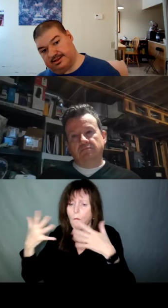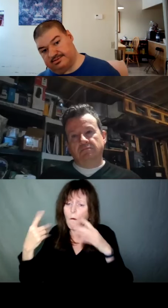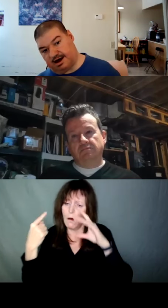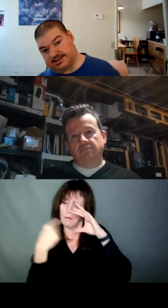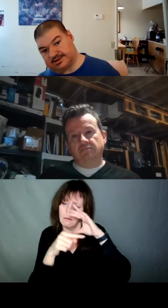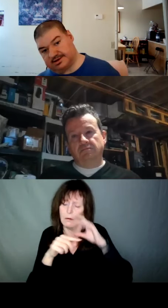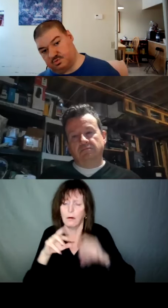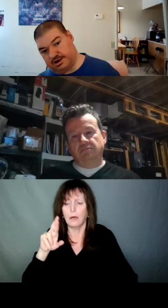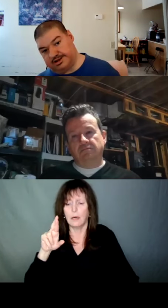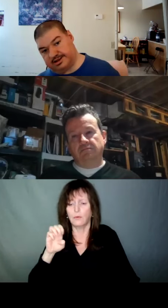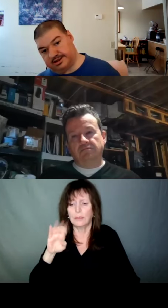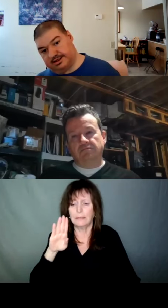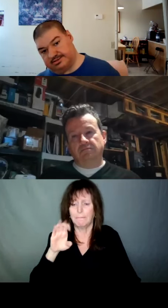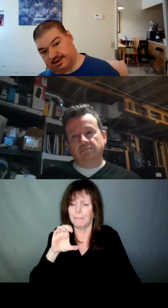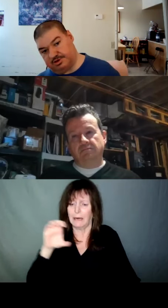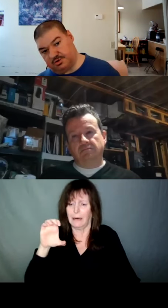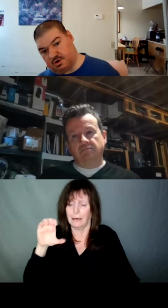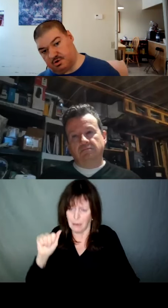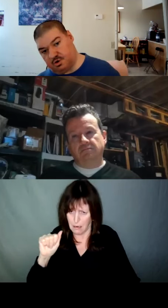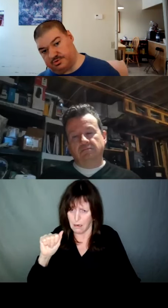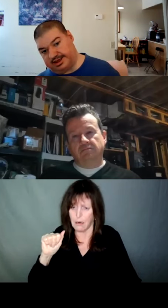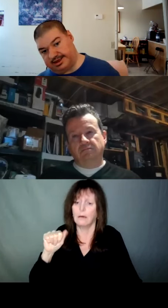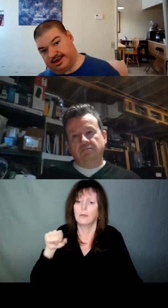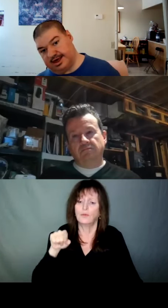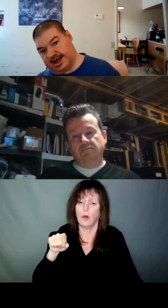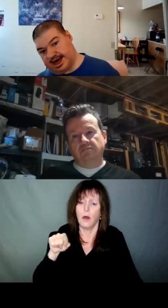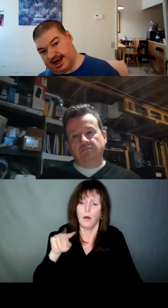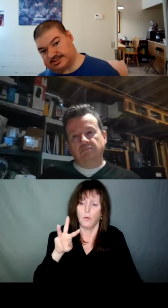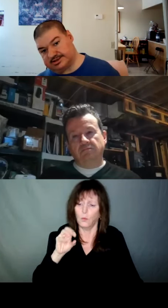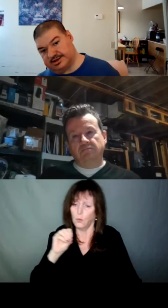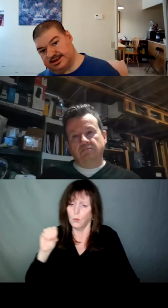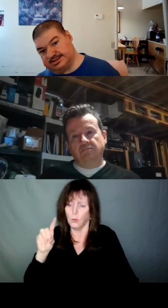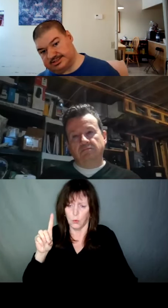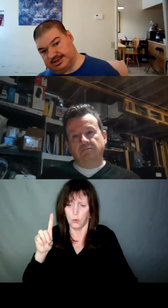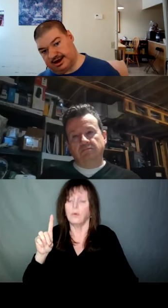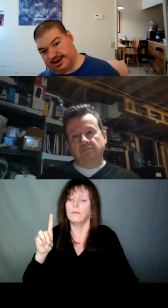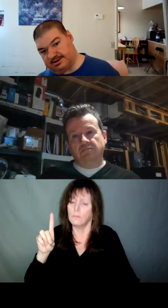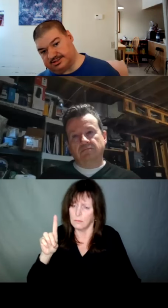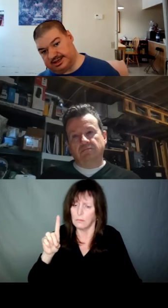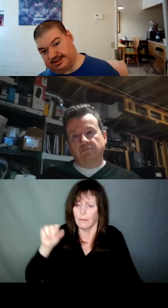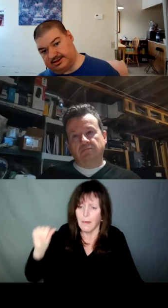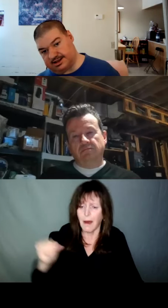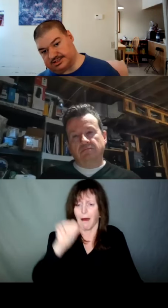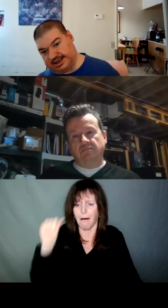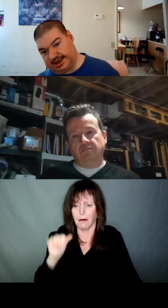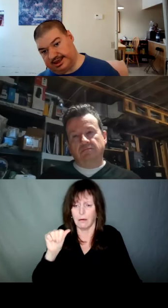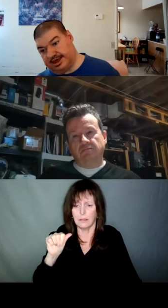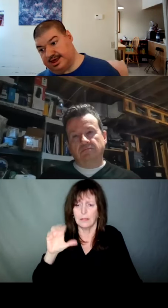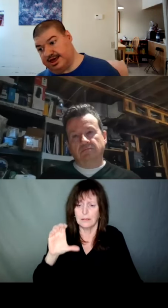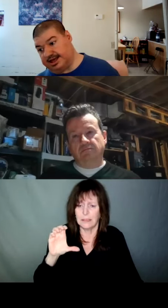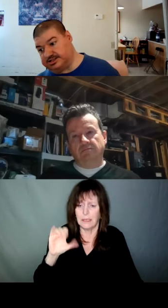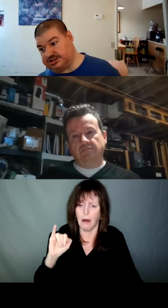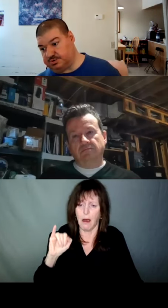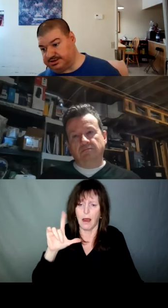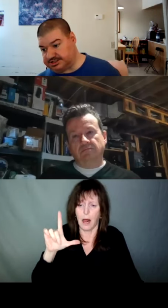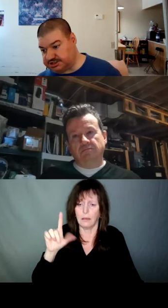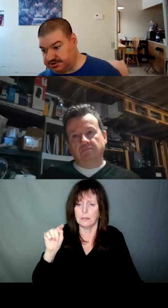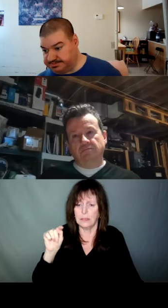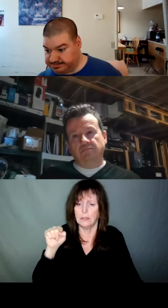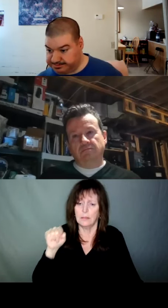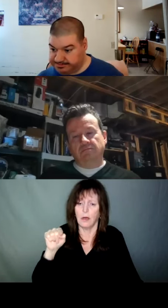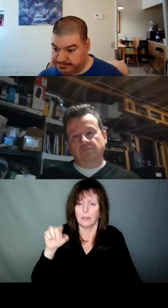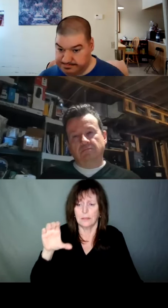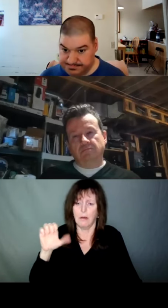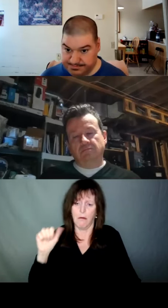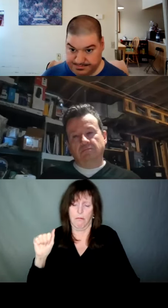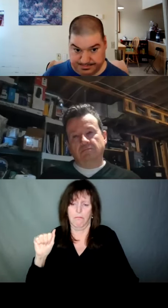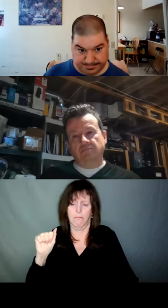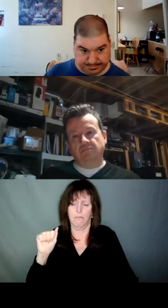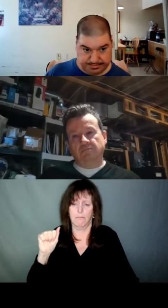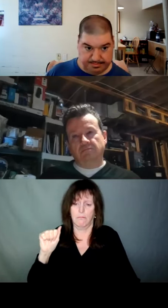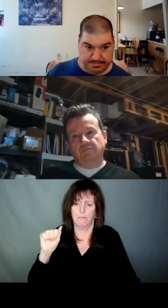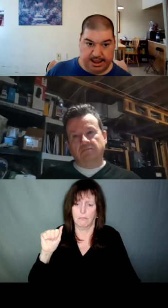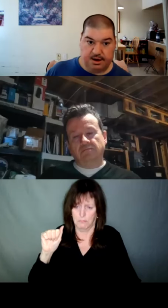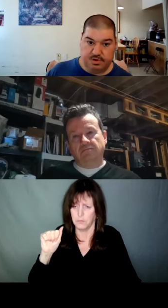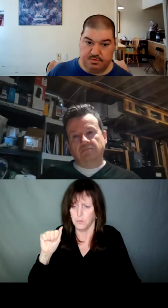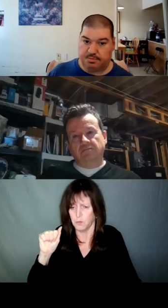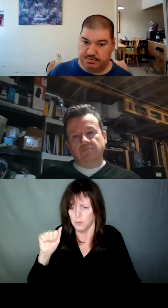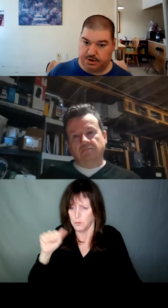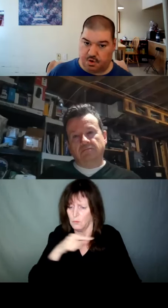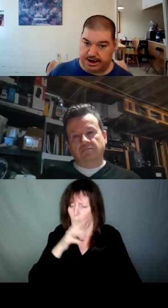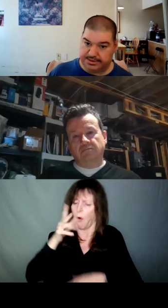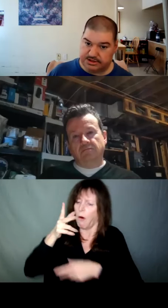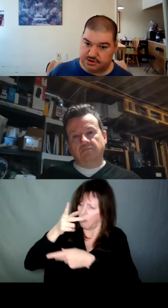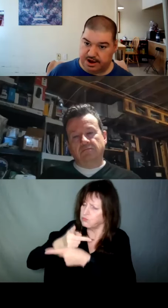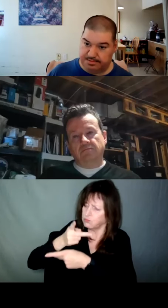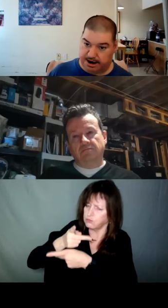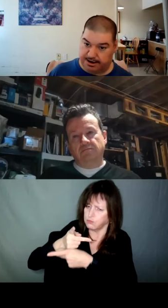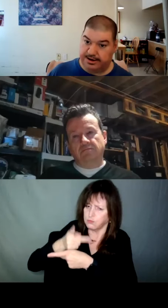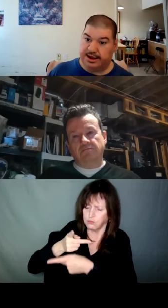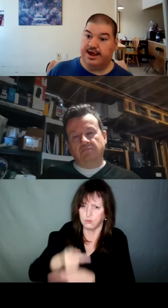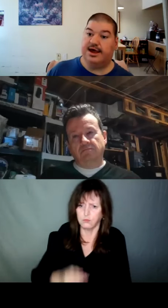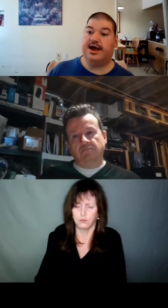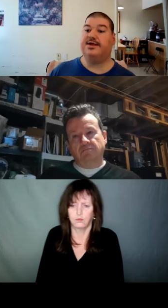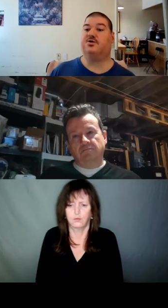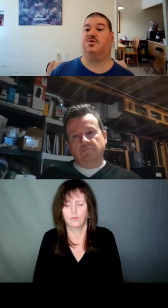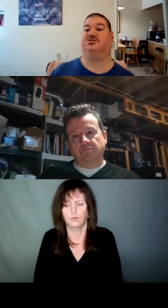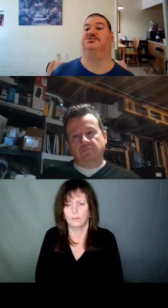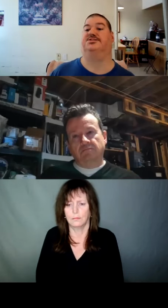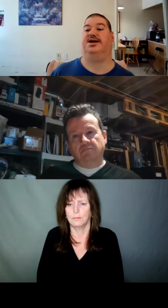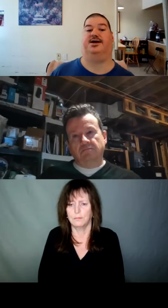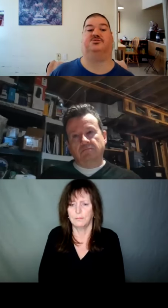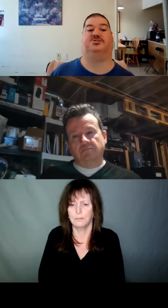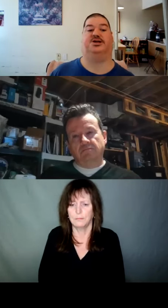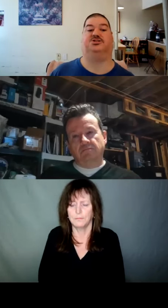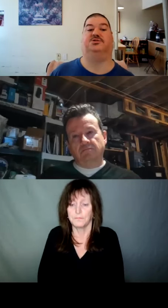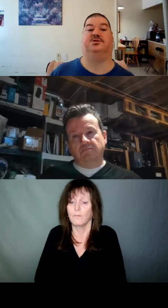or email her at